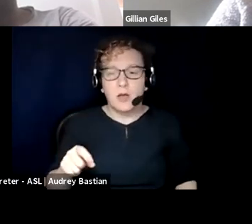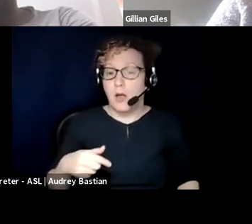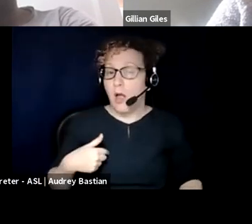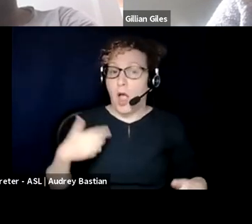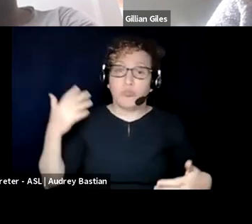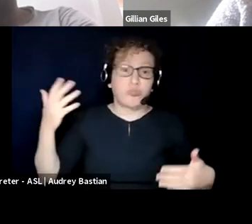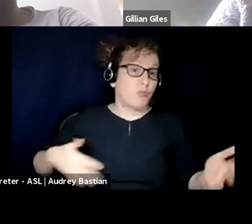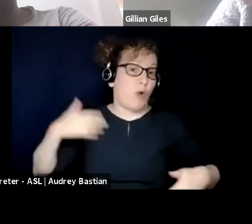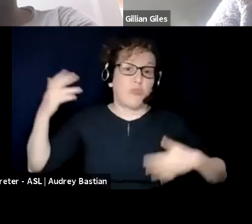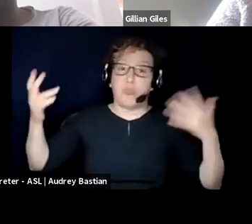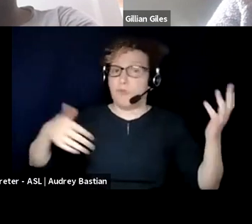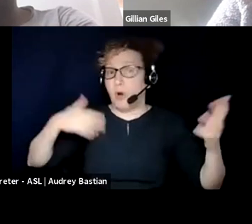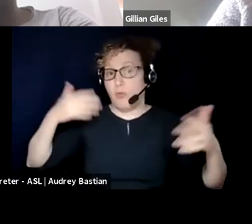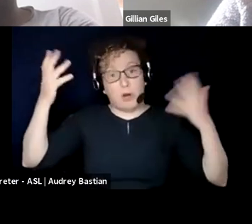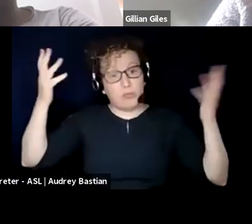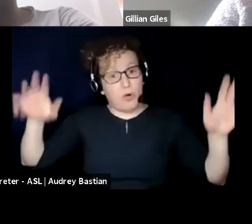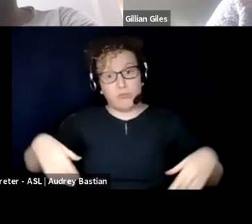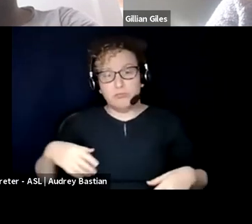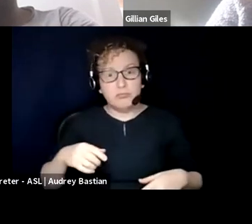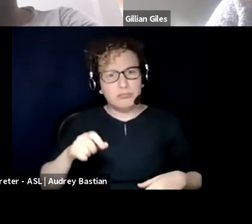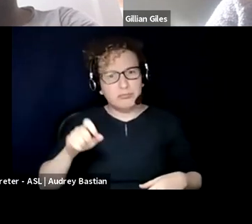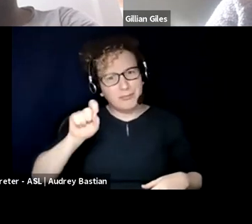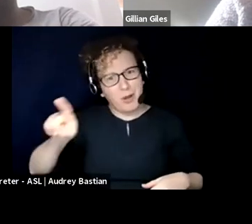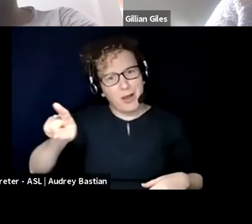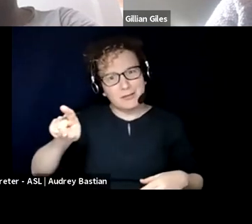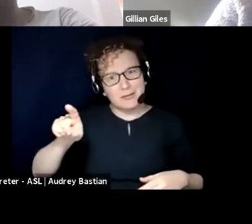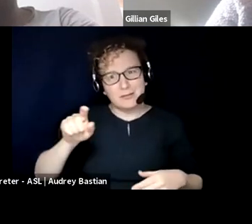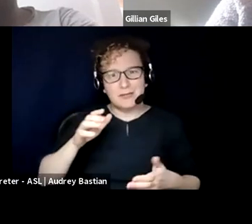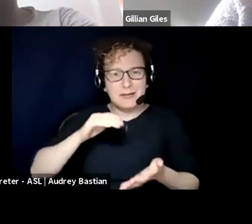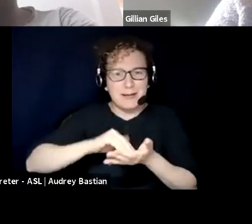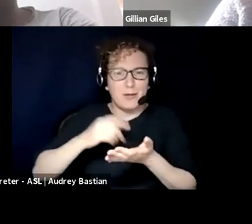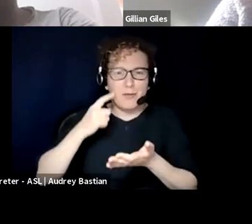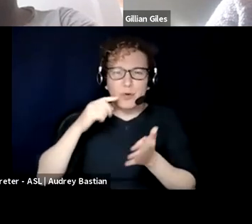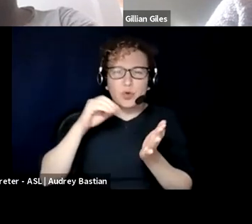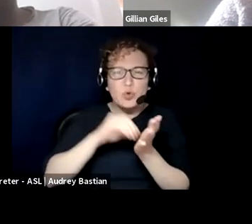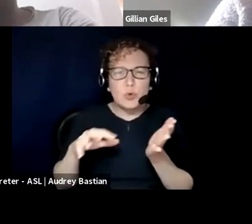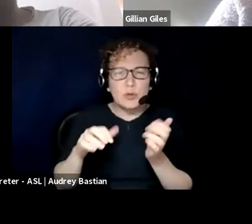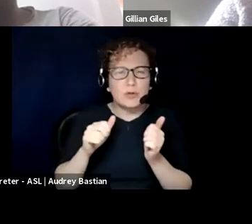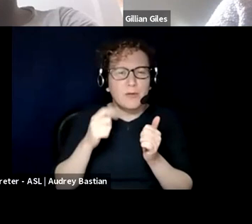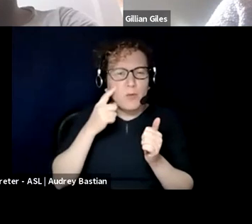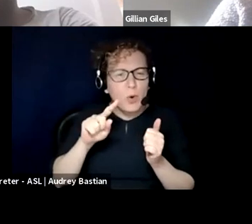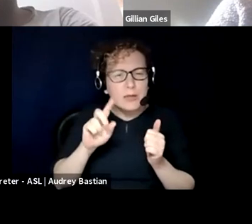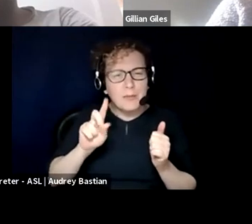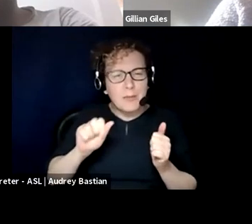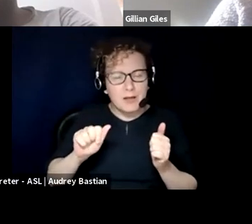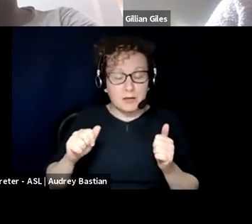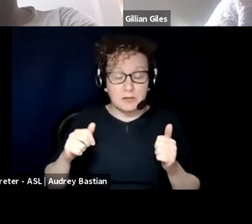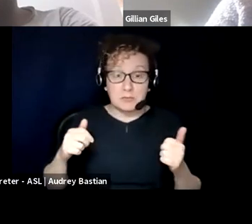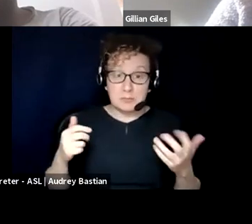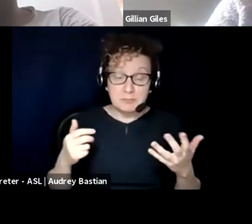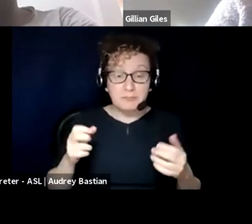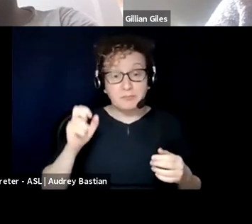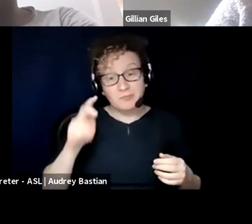You have to ask like the Center for Students with Disabilities. And that is kind of disheartening